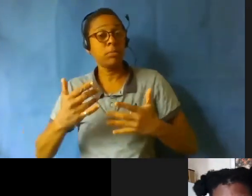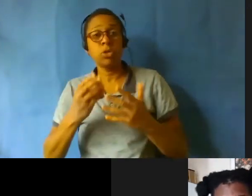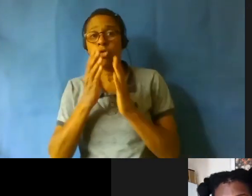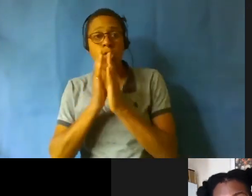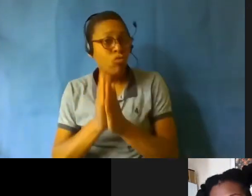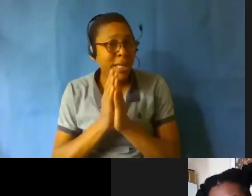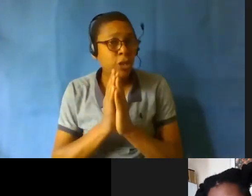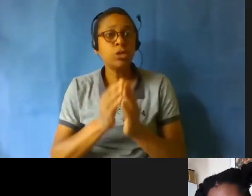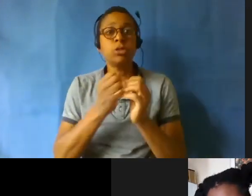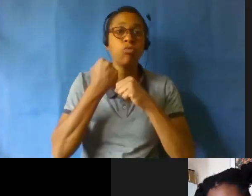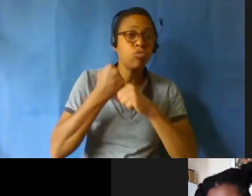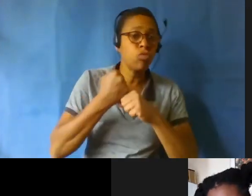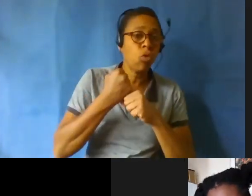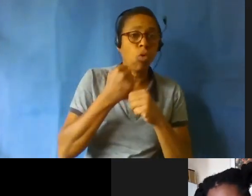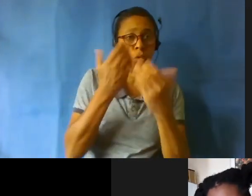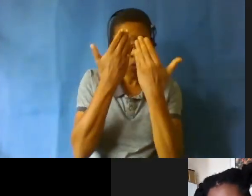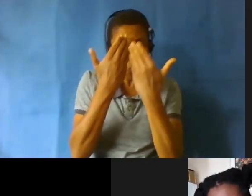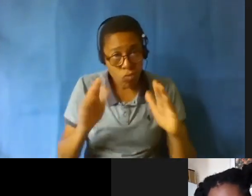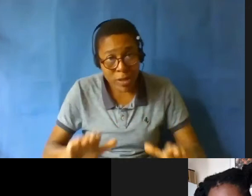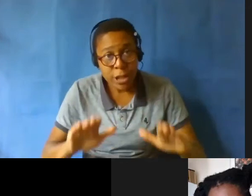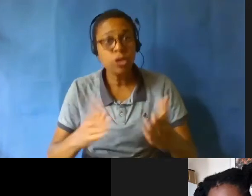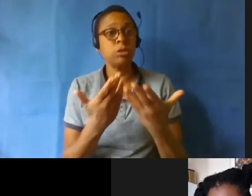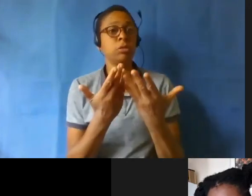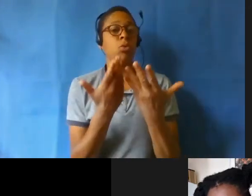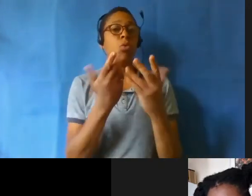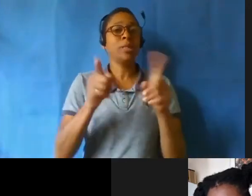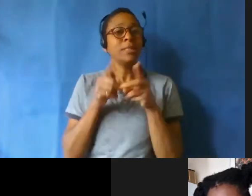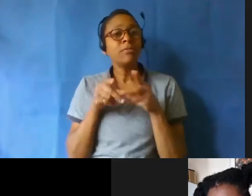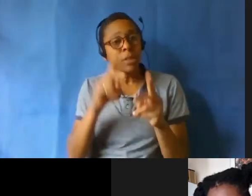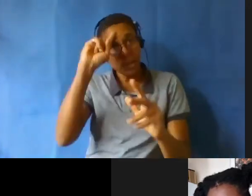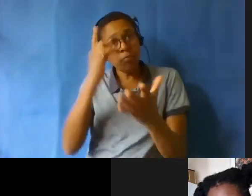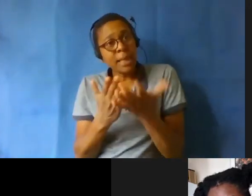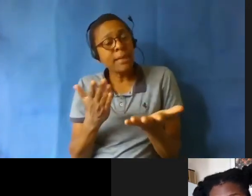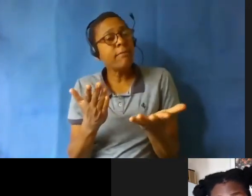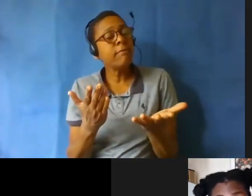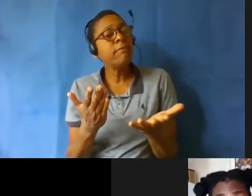so it's been brilliant to be here and just listen to everyone talking about